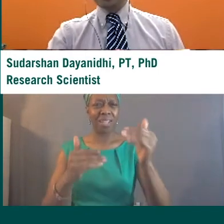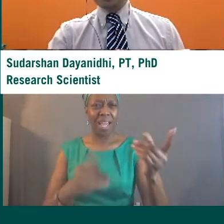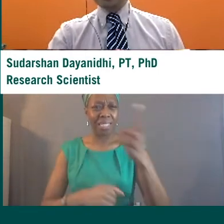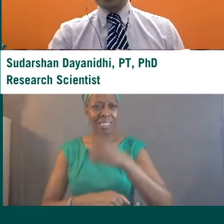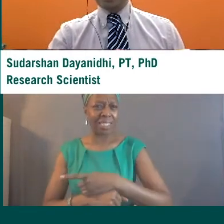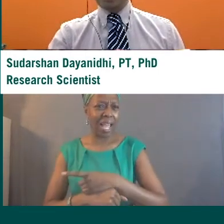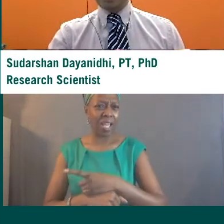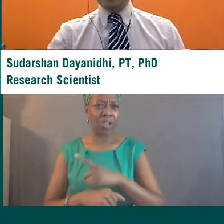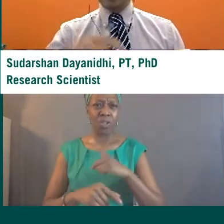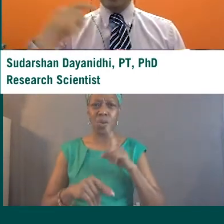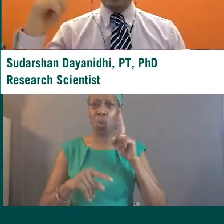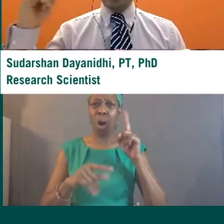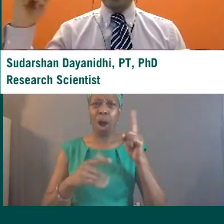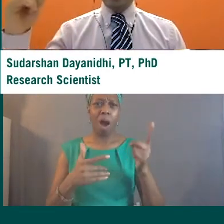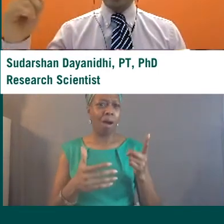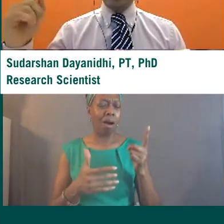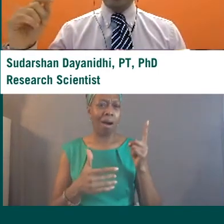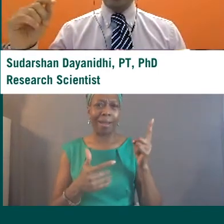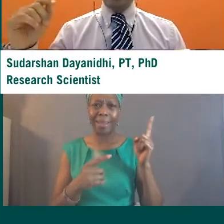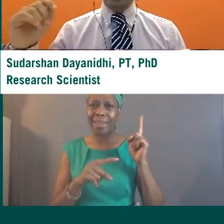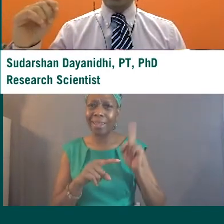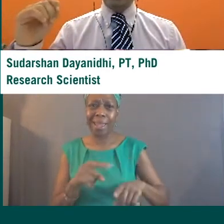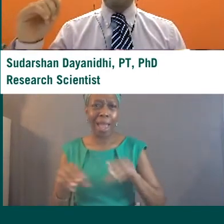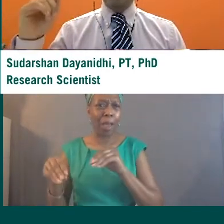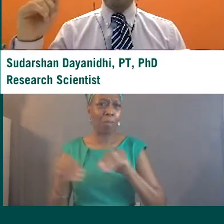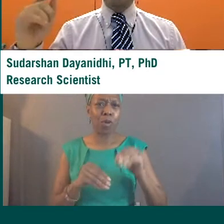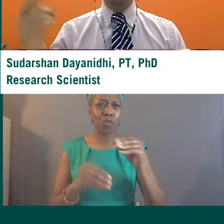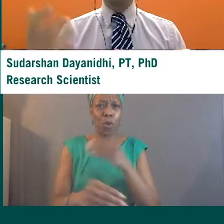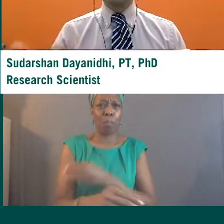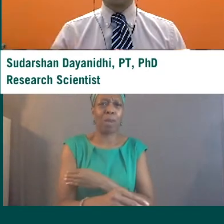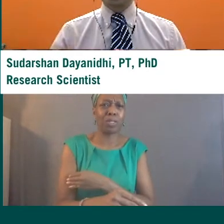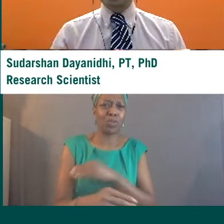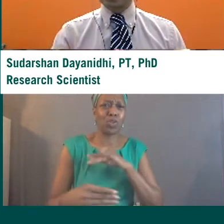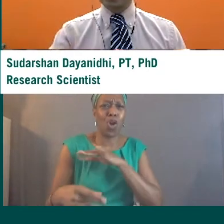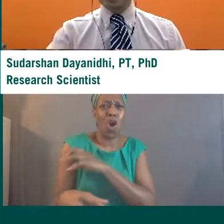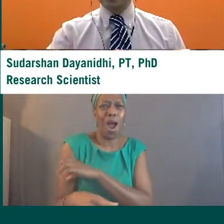because they hang around in the periphery of those myofibers or muscle cells.